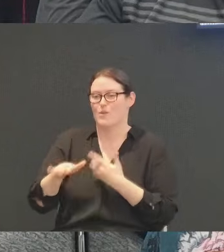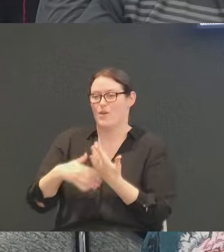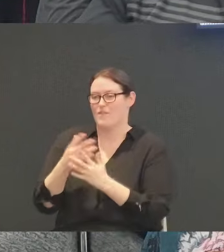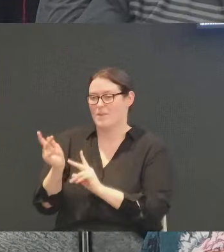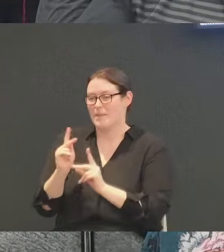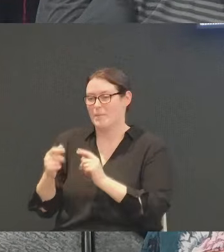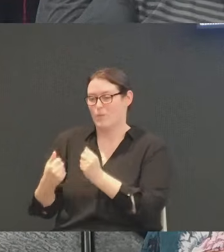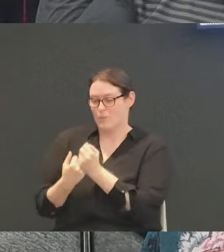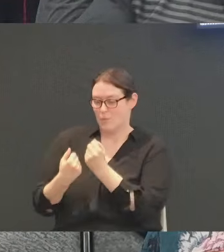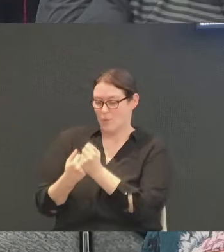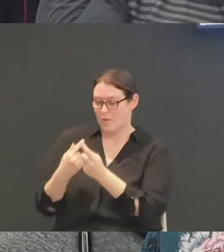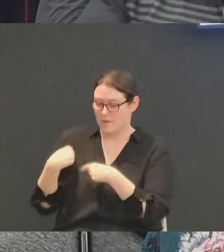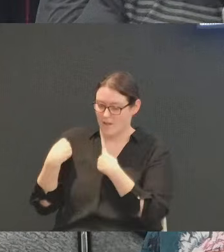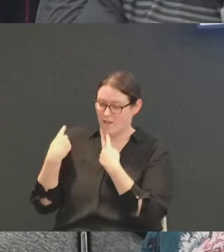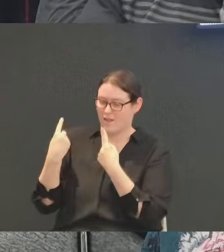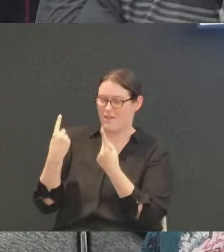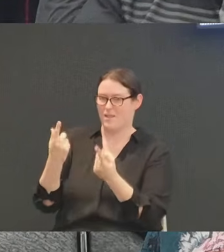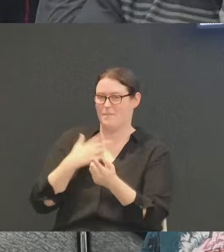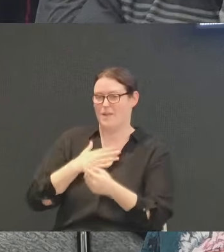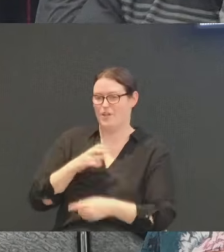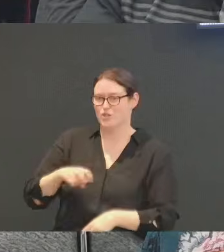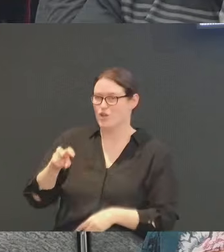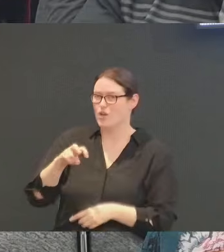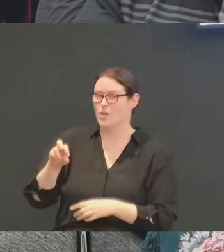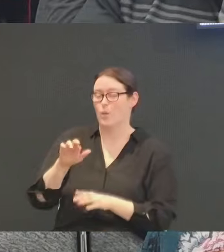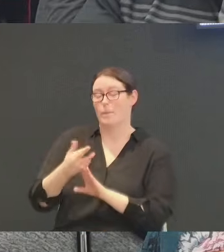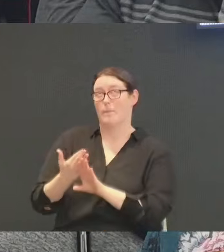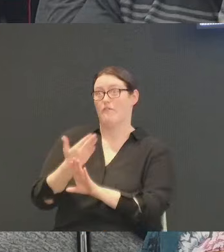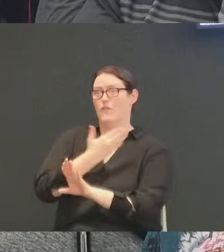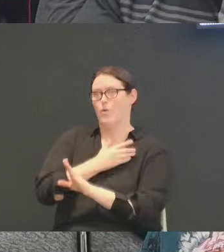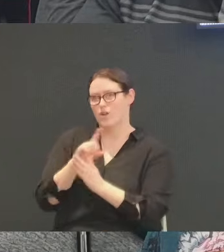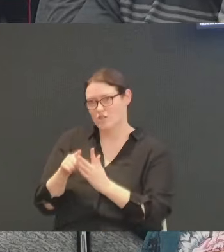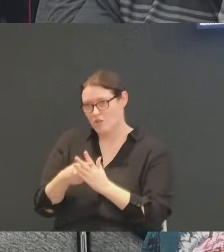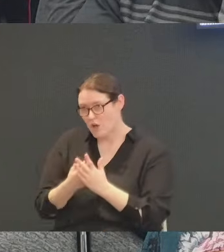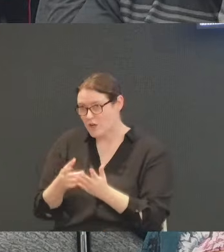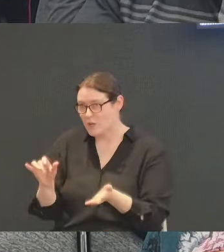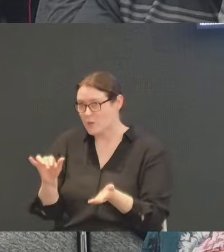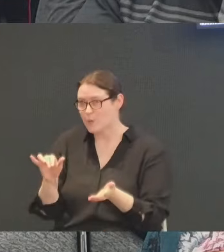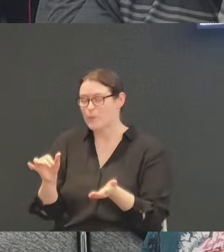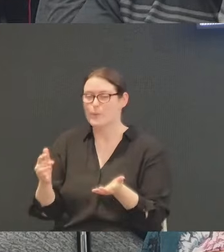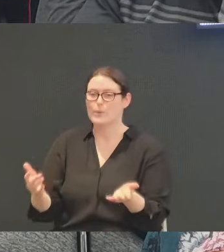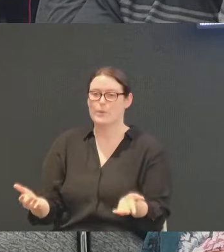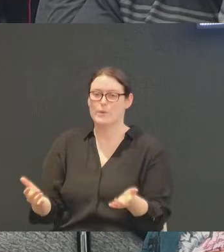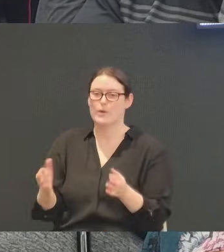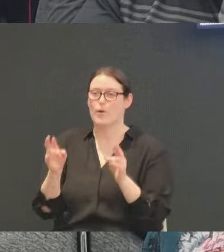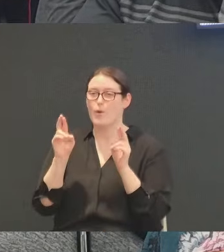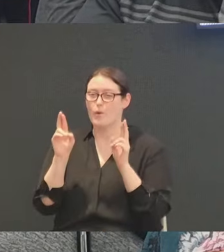have supported me throughout this journey, even before the journey. Um, you know, I'm hoping that